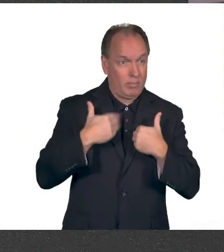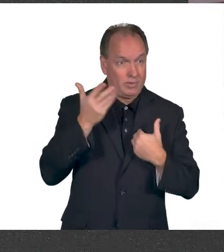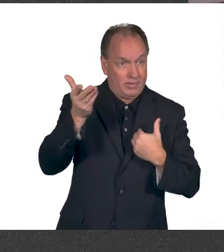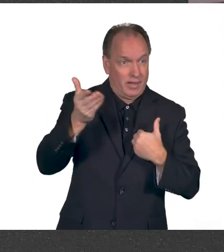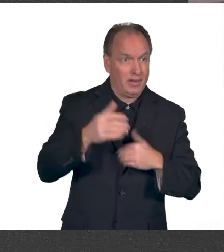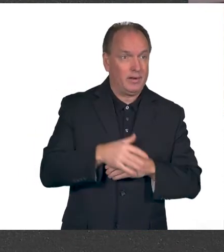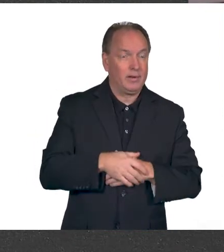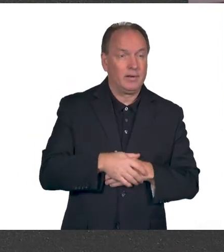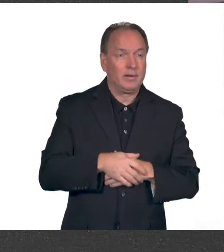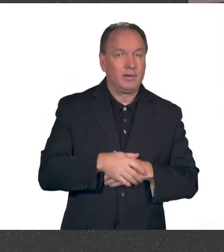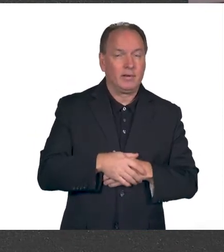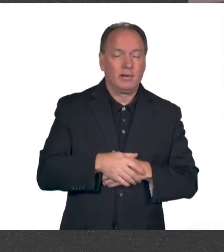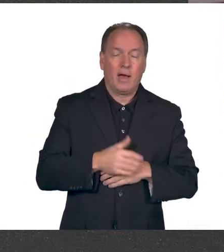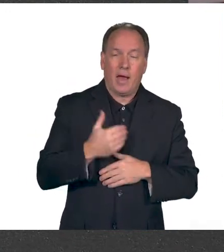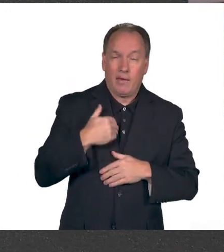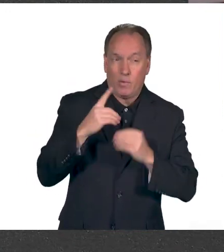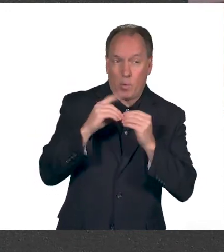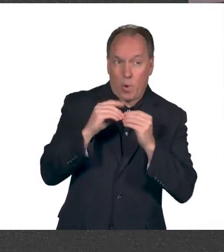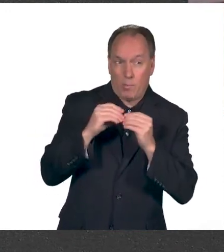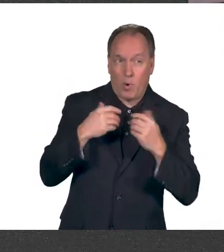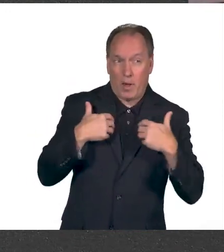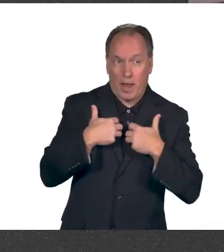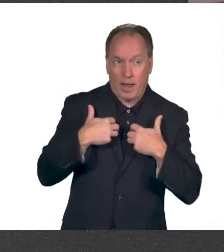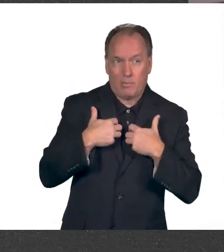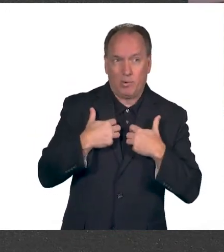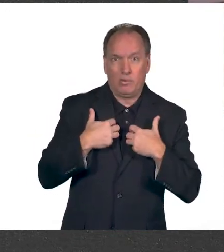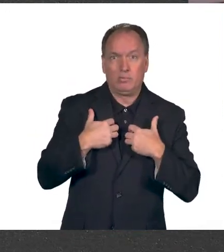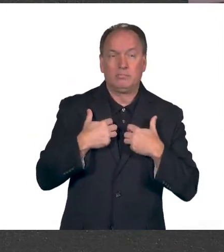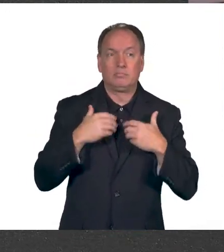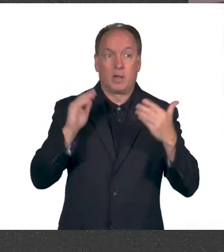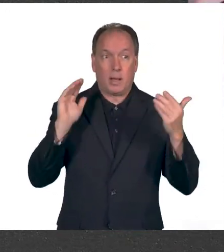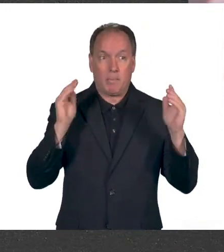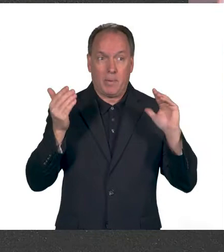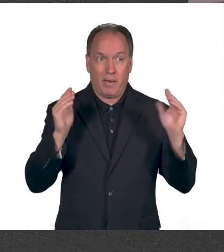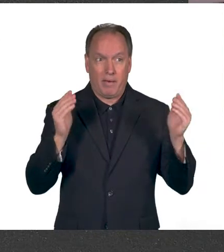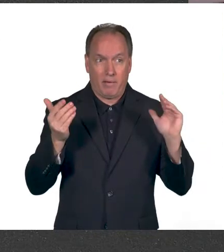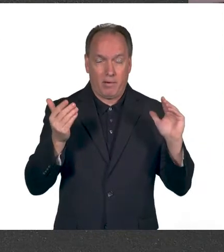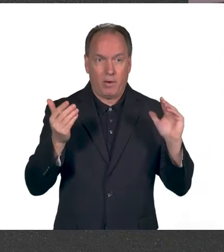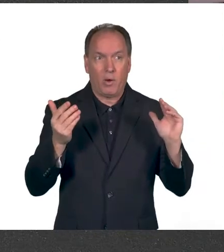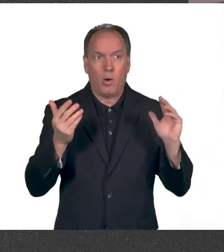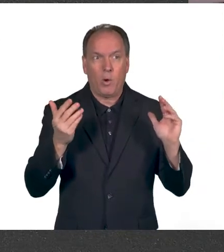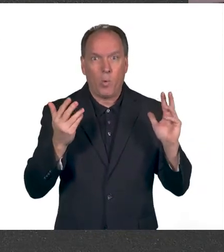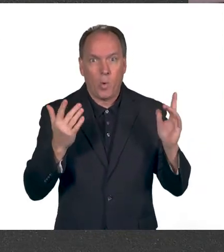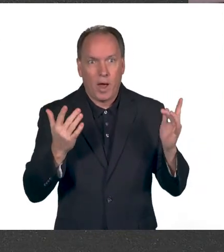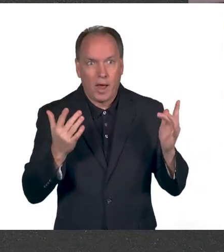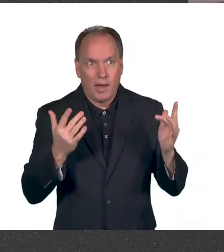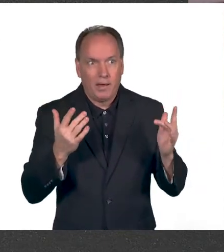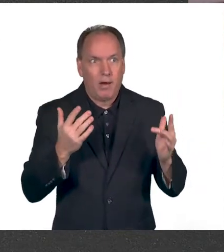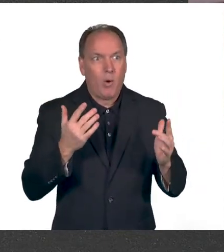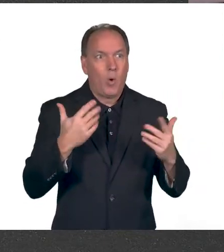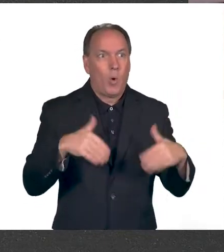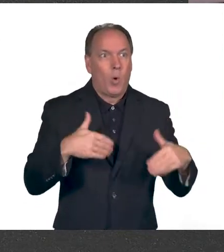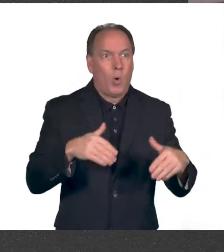Wow, I have one more animal that I have to compare. Wait until you see this one.